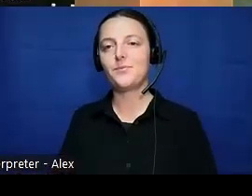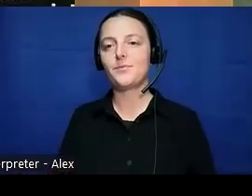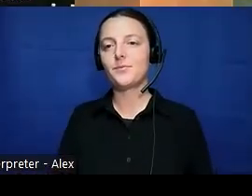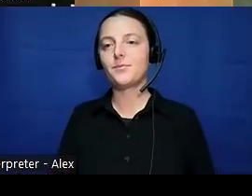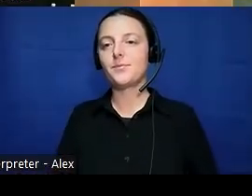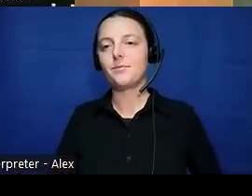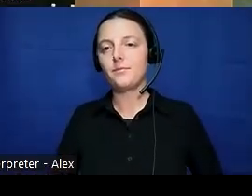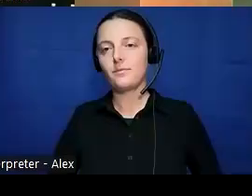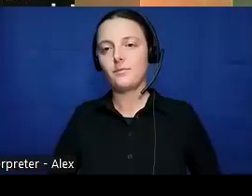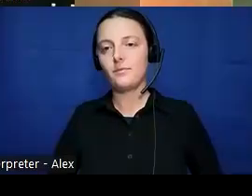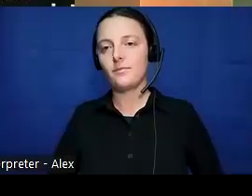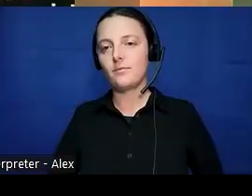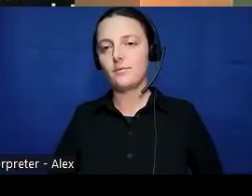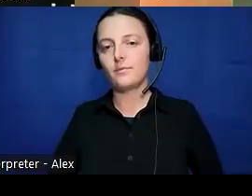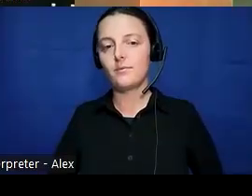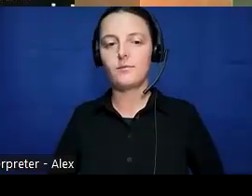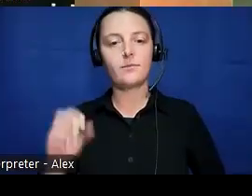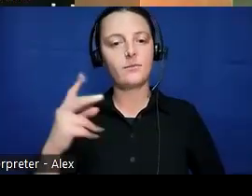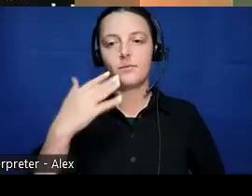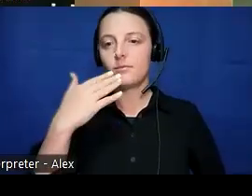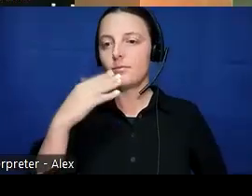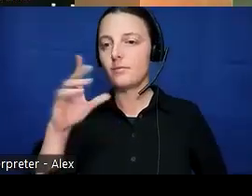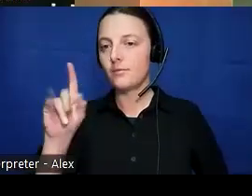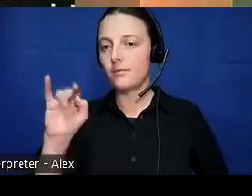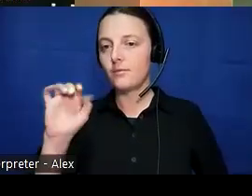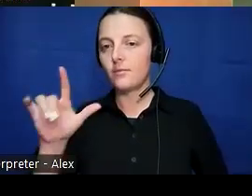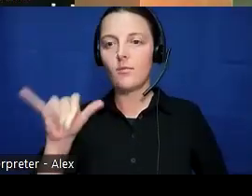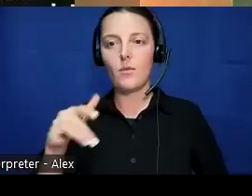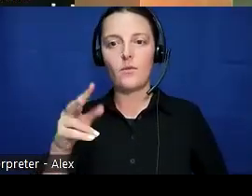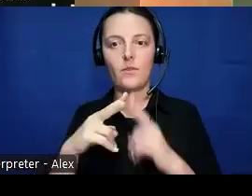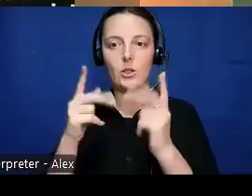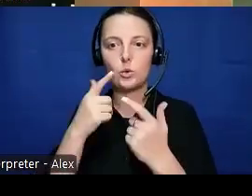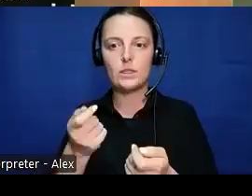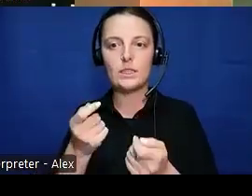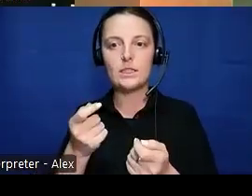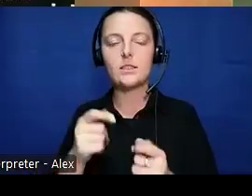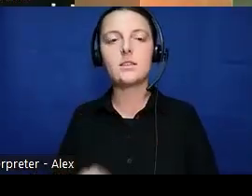All right. Thank you, Daniel. That was uh really interesting. Um really got a good chance to see